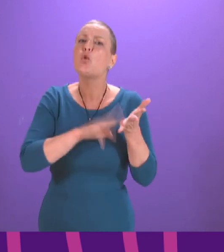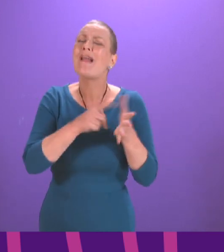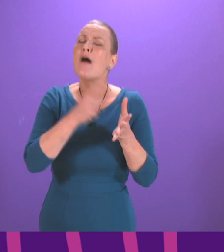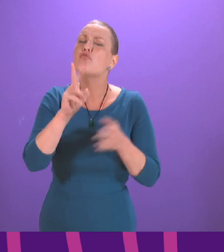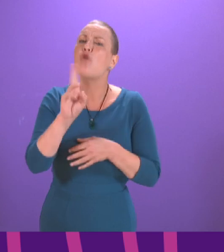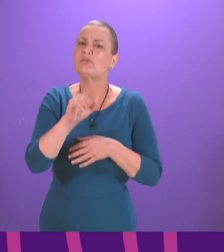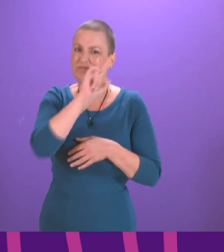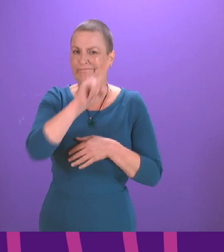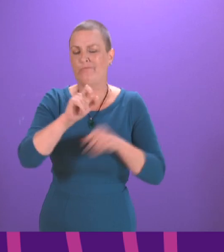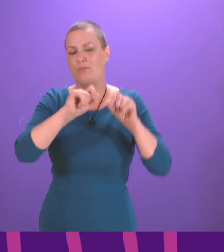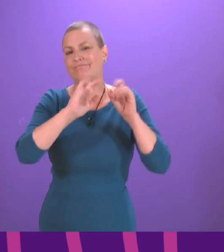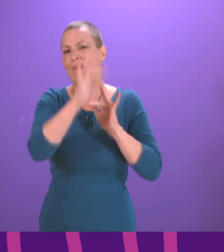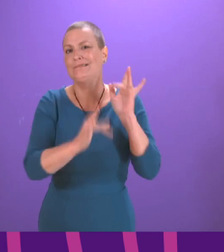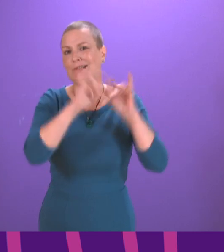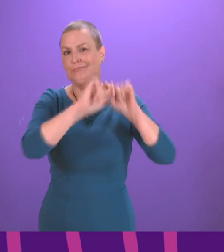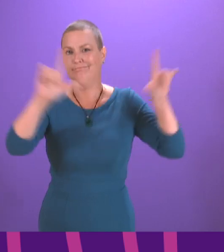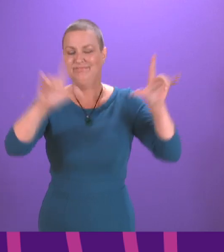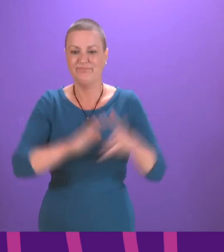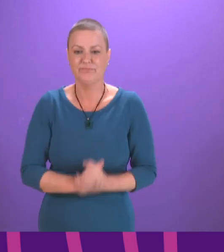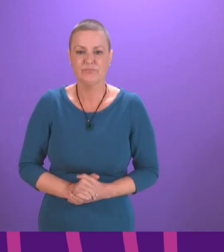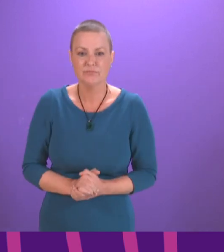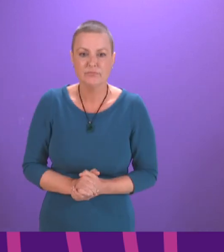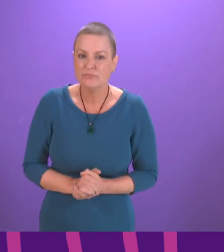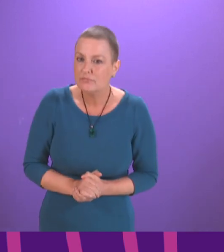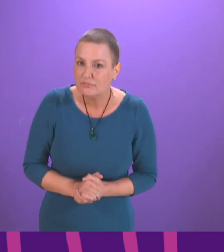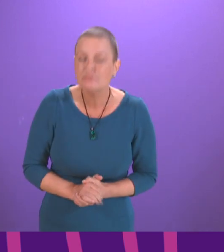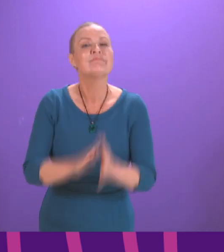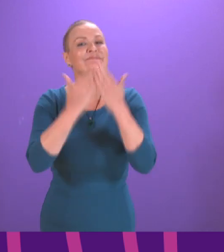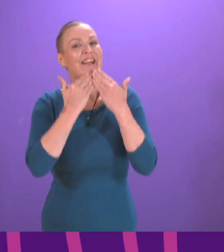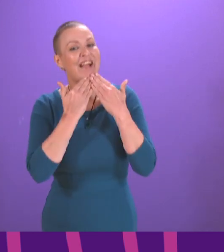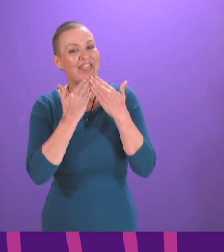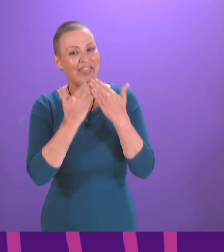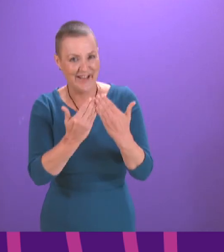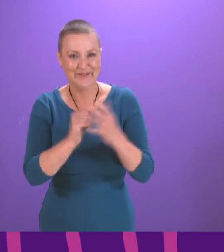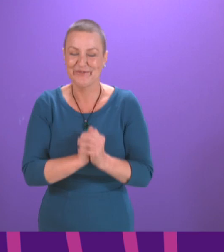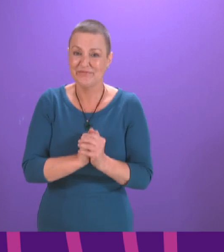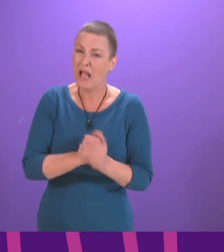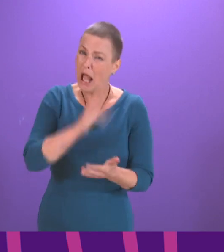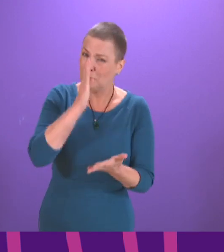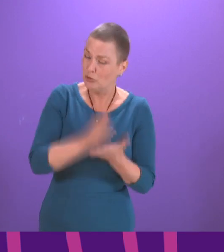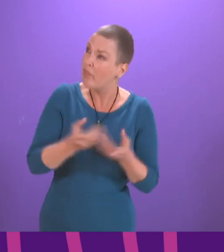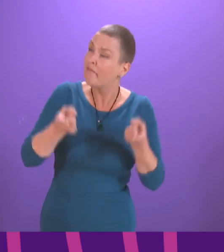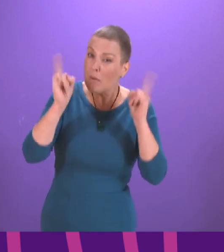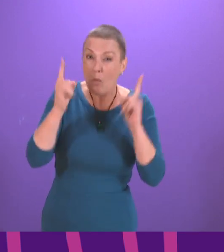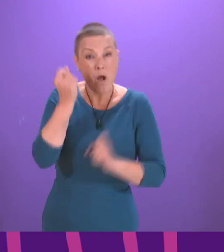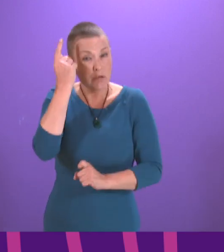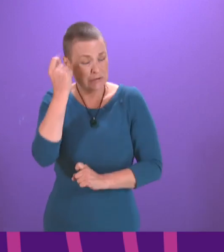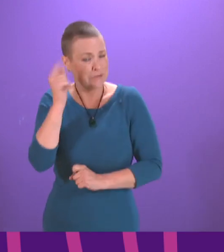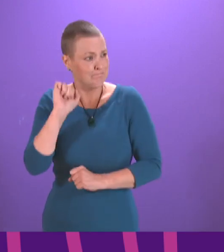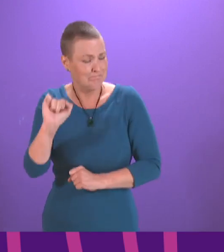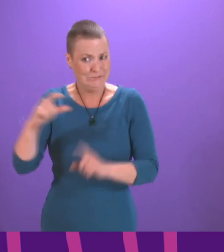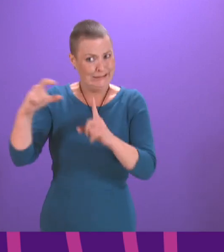I am sure that the First Minister will understand the local concerns about Dundee being placed